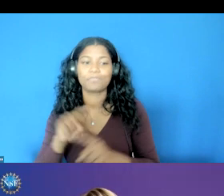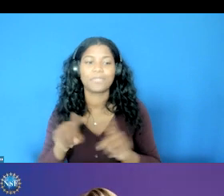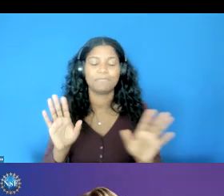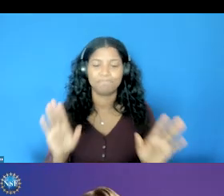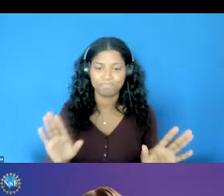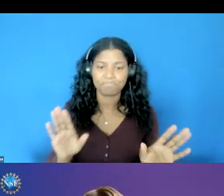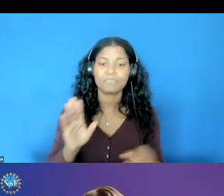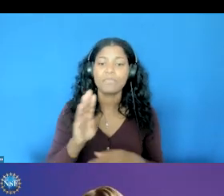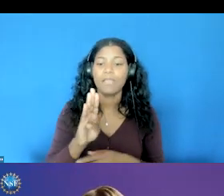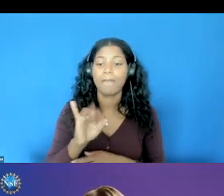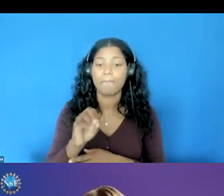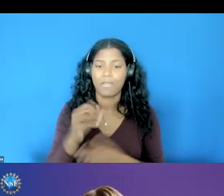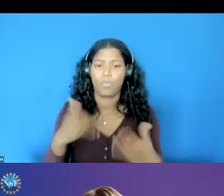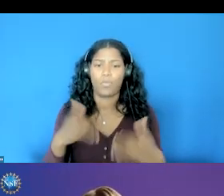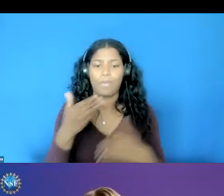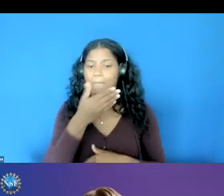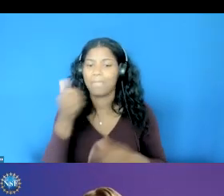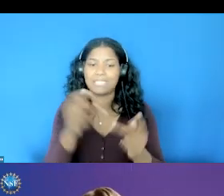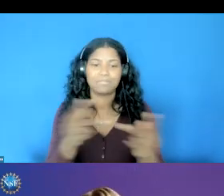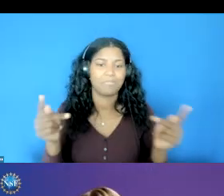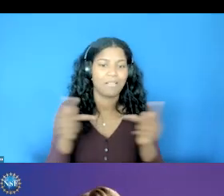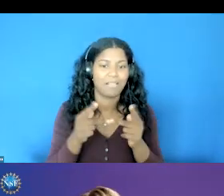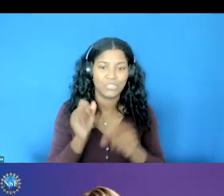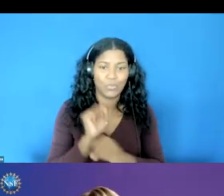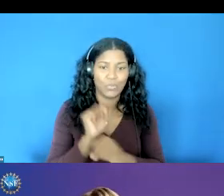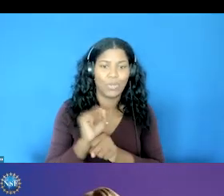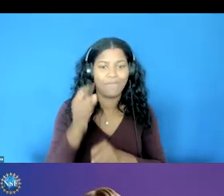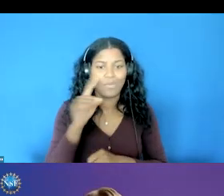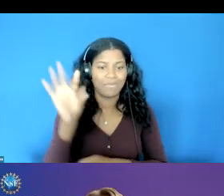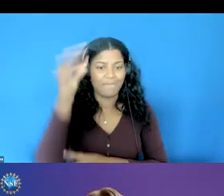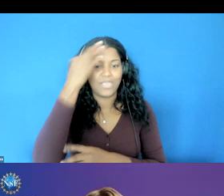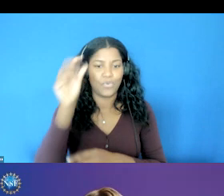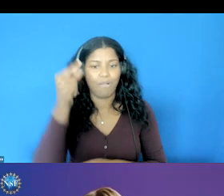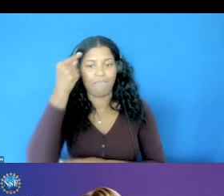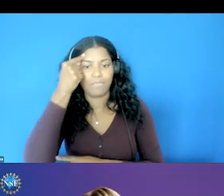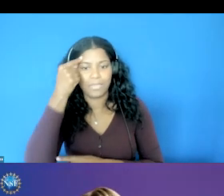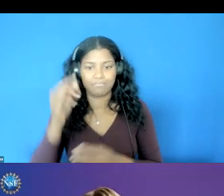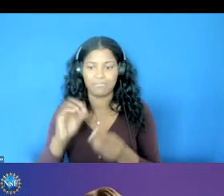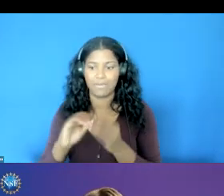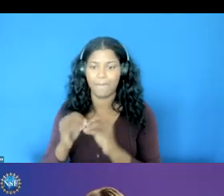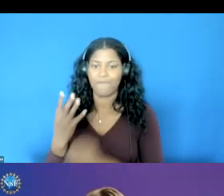that BIO is one of the best places to work in the federal government. Ranking number four last year.